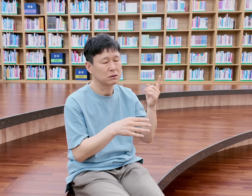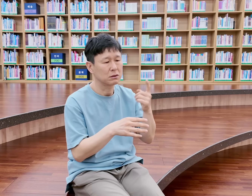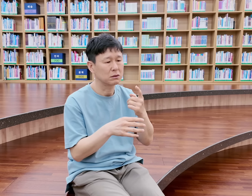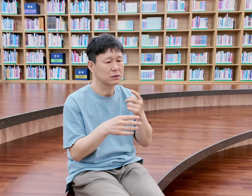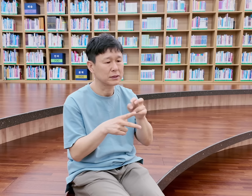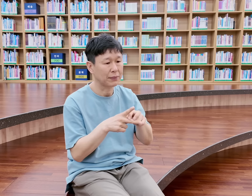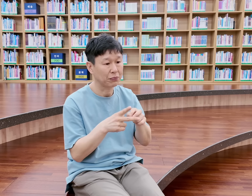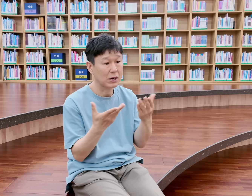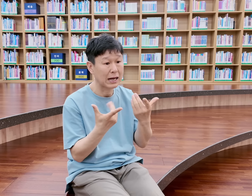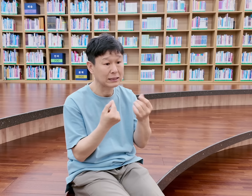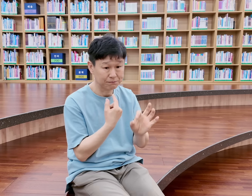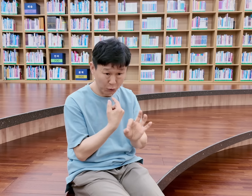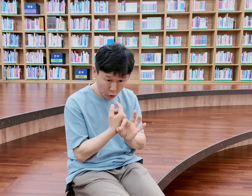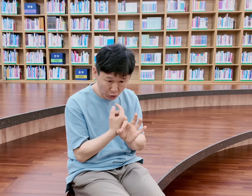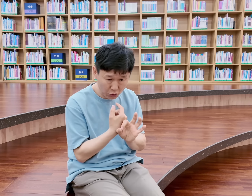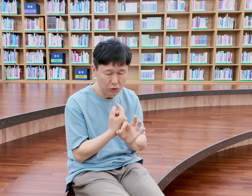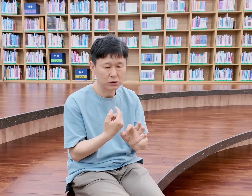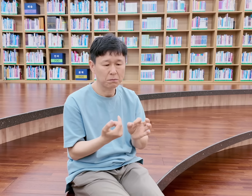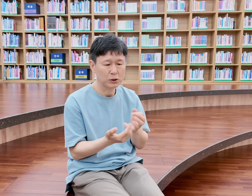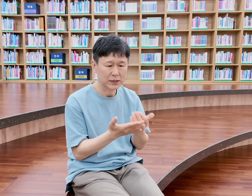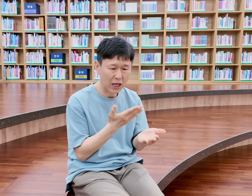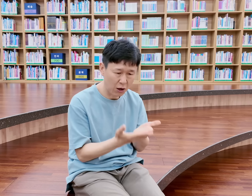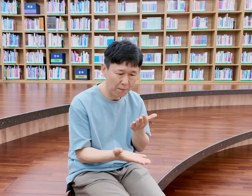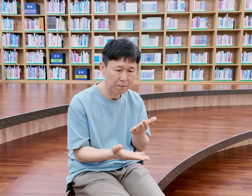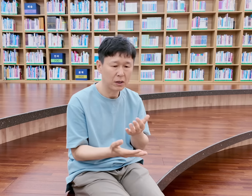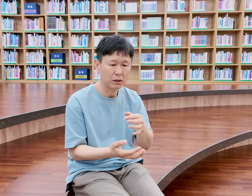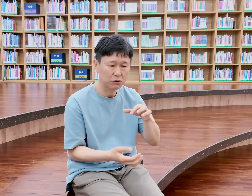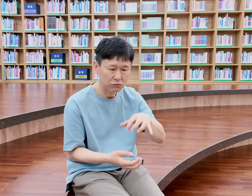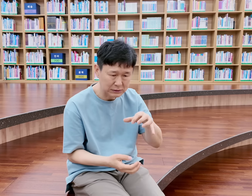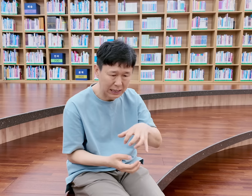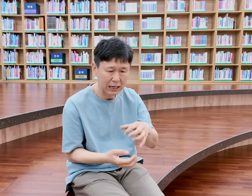The center operated programs such as experience, history, field,